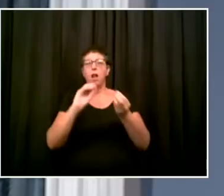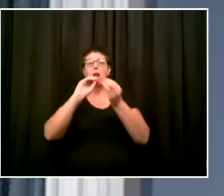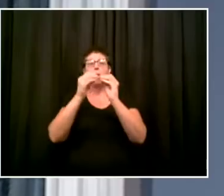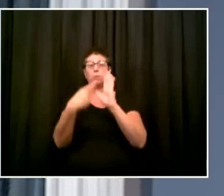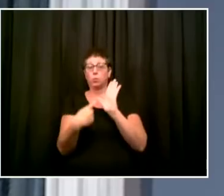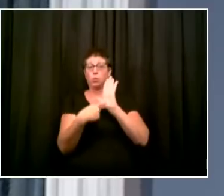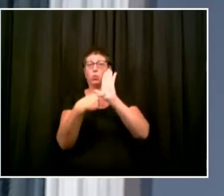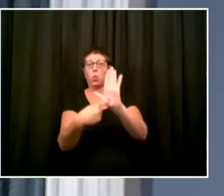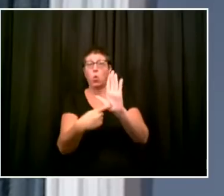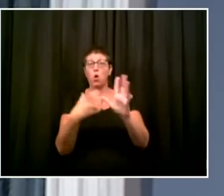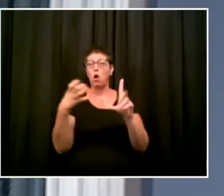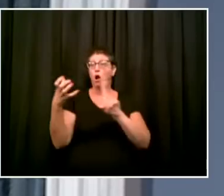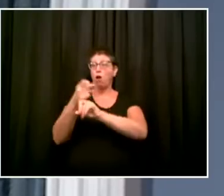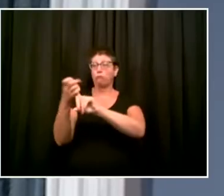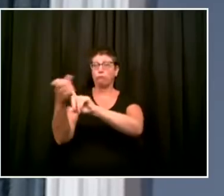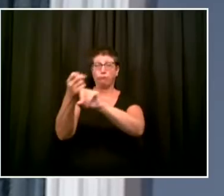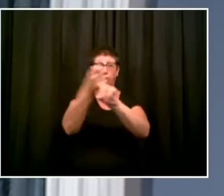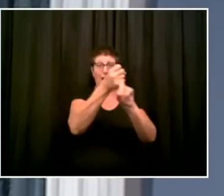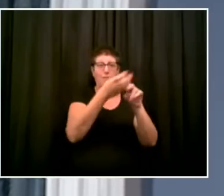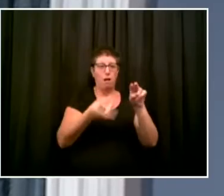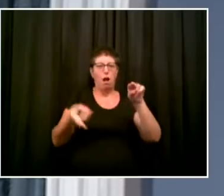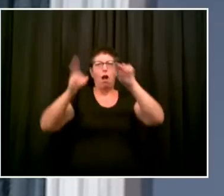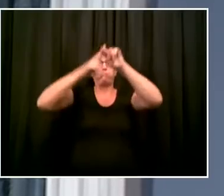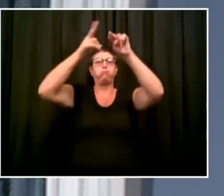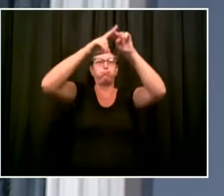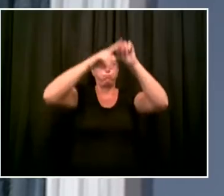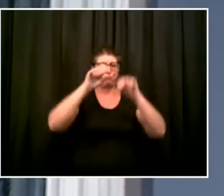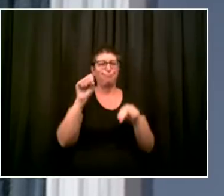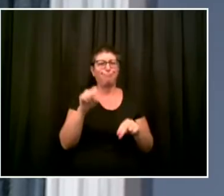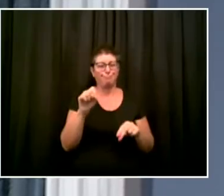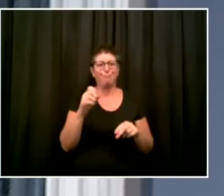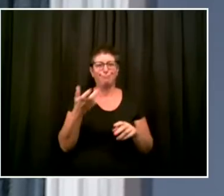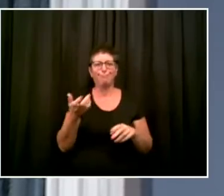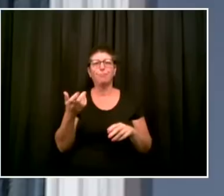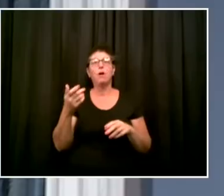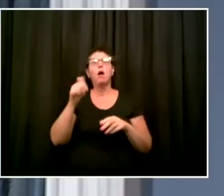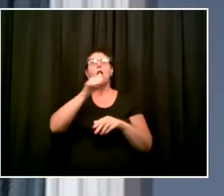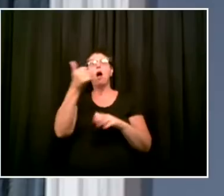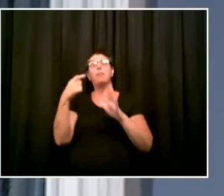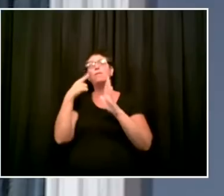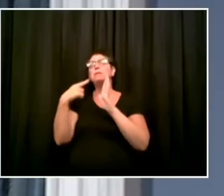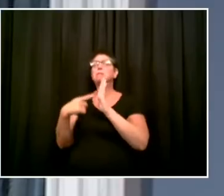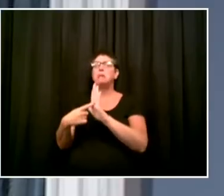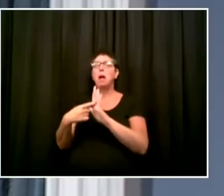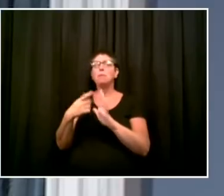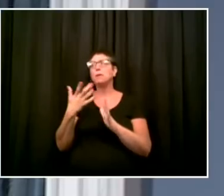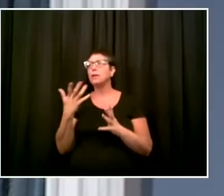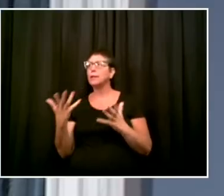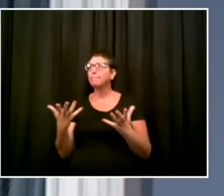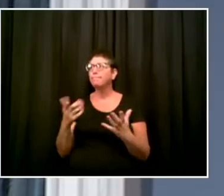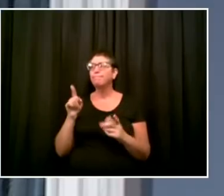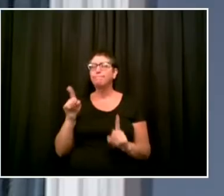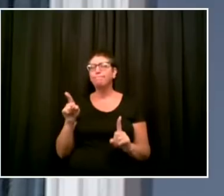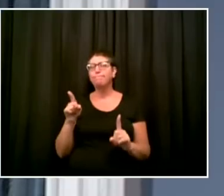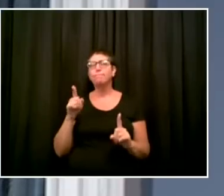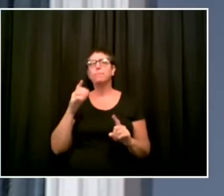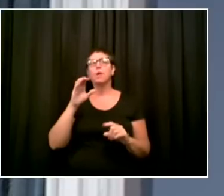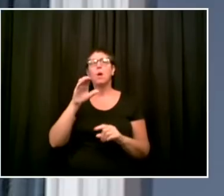SOME OF THE NUMBERS ARE INDISPUTABLE. THE ARREST LEVELS ARE DOWN, RESNPOSE TIMES ARE UP I THINK E THYOMAR TOUCHED ON A